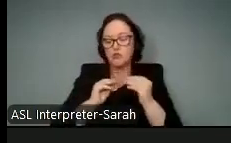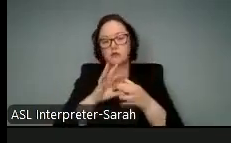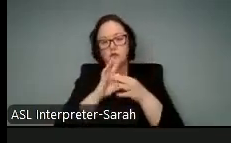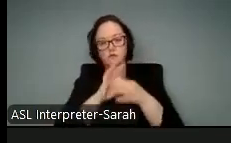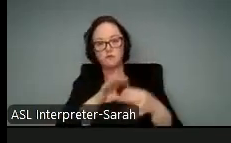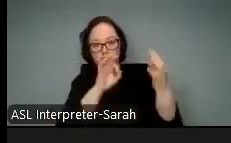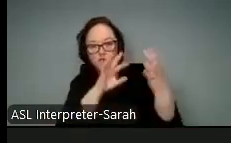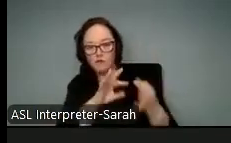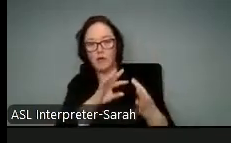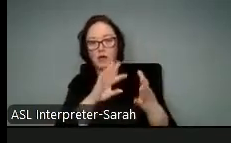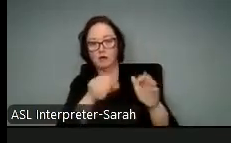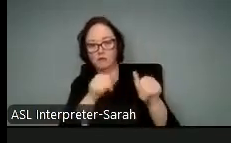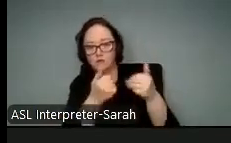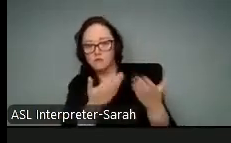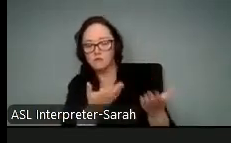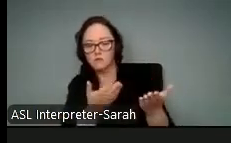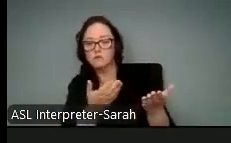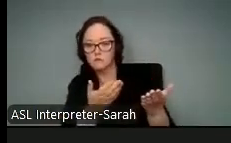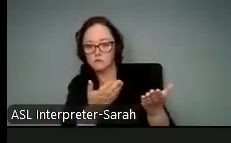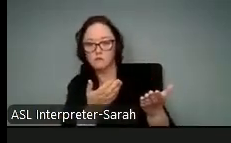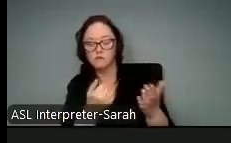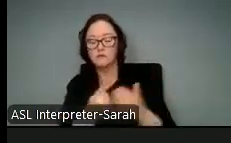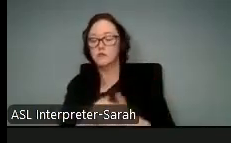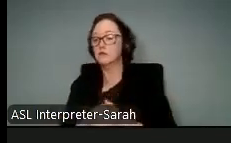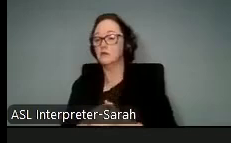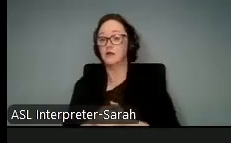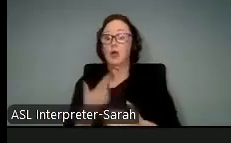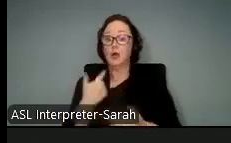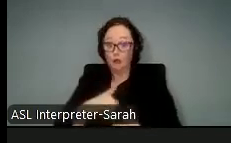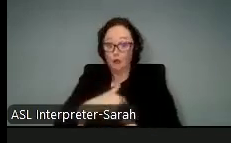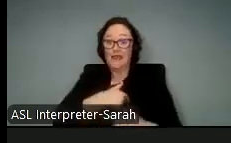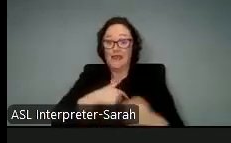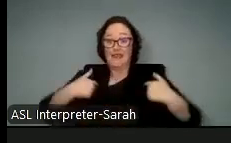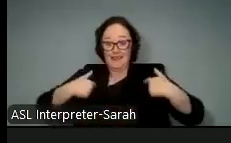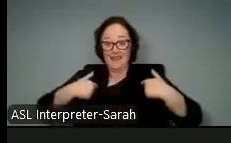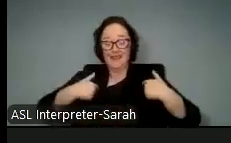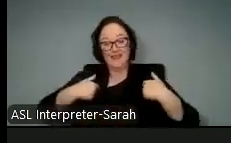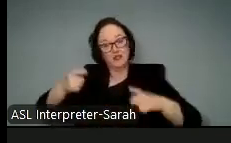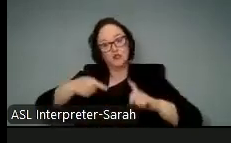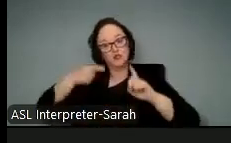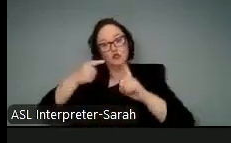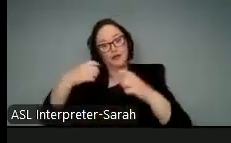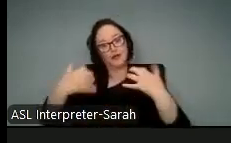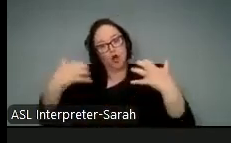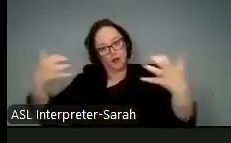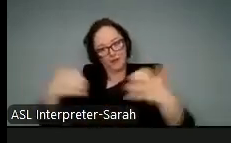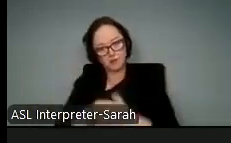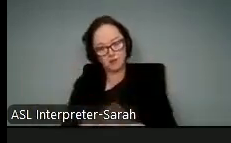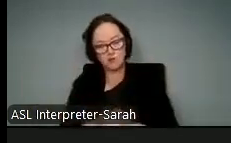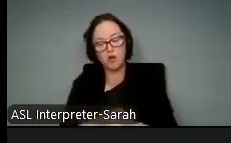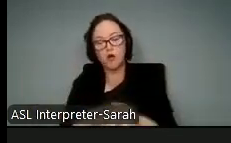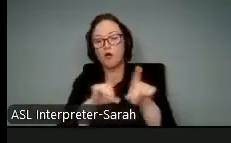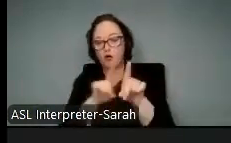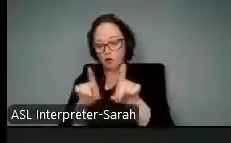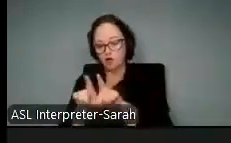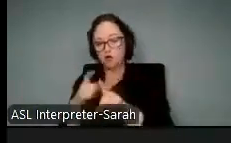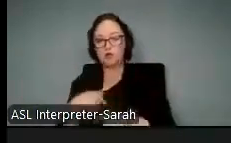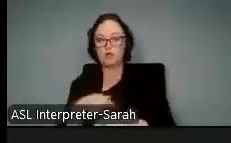we, in a lot a lot of the cases, we are the target audience. We are also accessibility specialists and usability specialist, which gives you the benefit